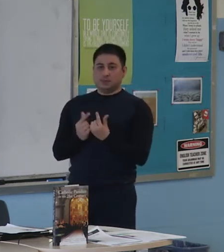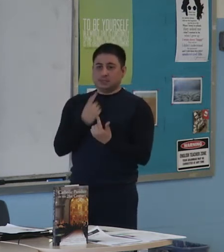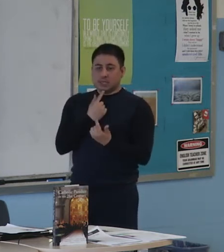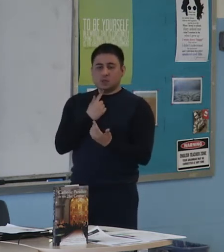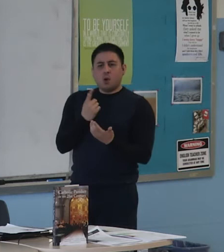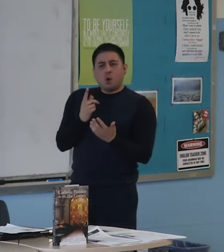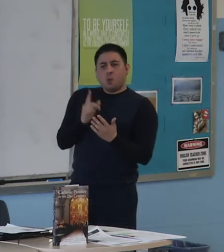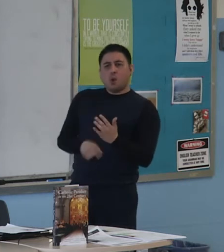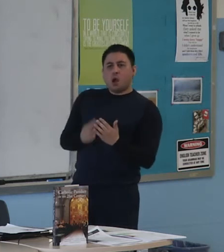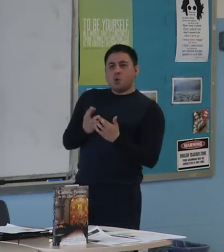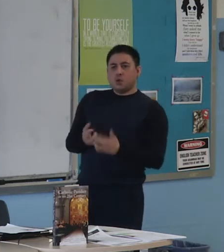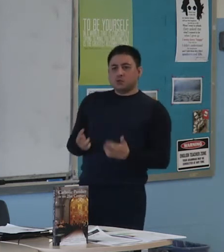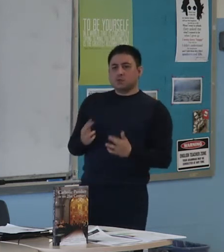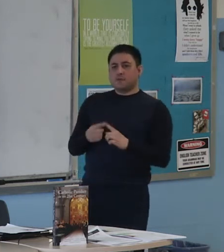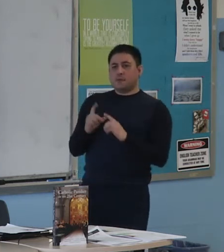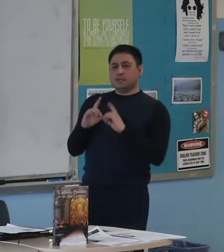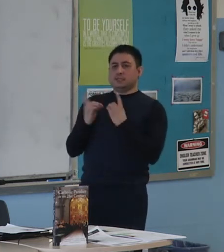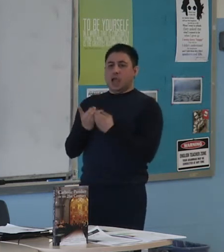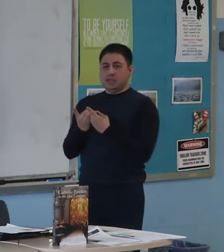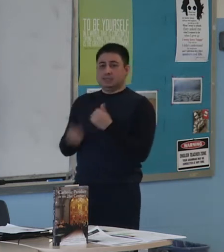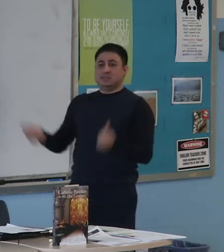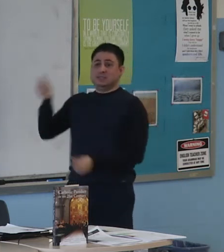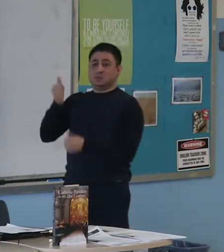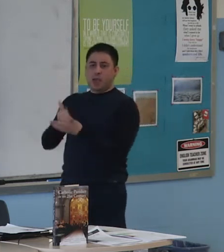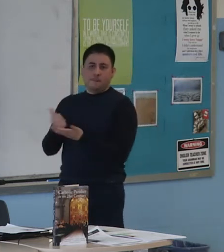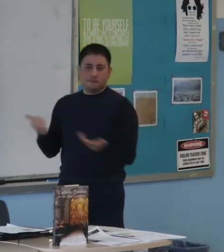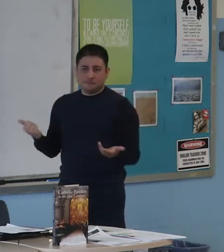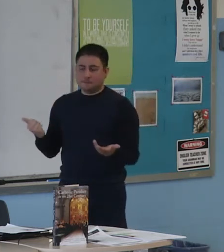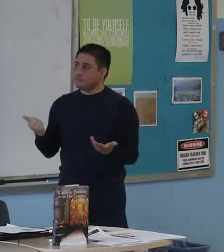resources from the diocese would be helpful?" And so the number one: